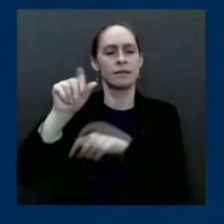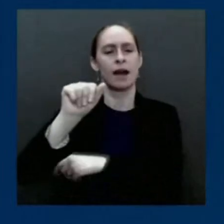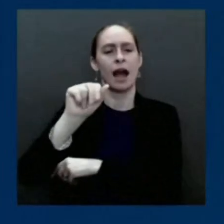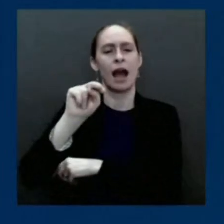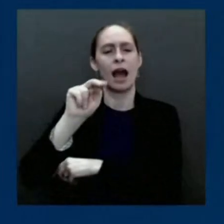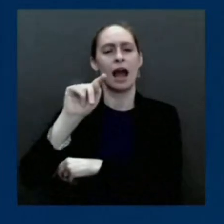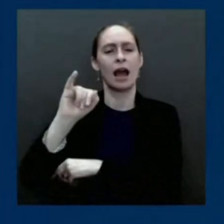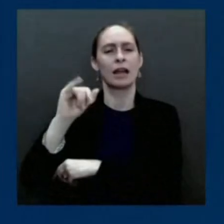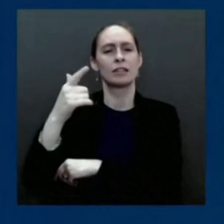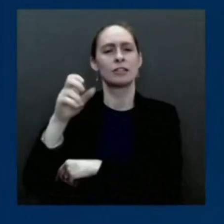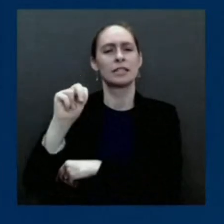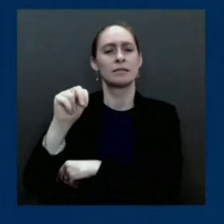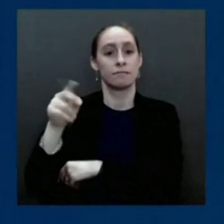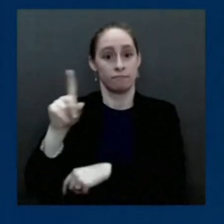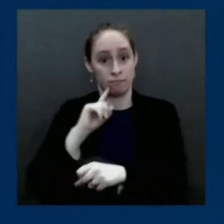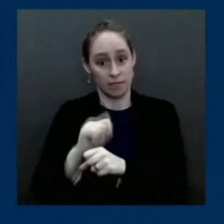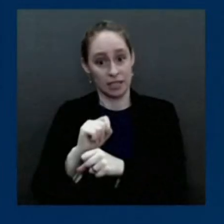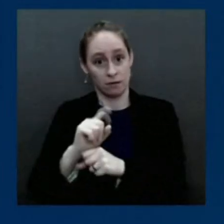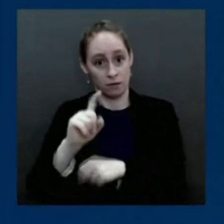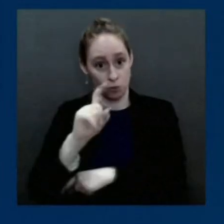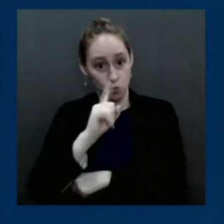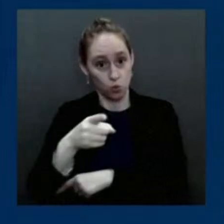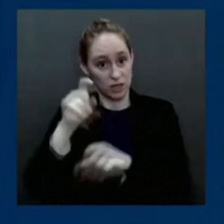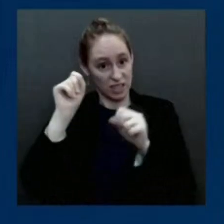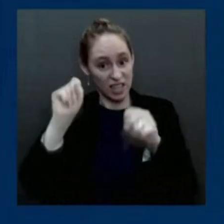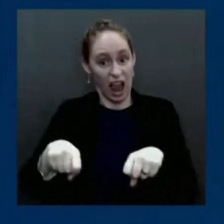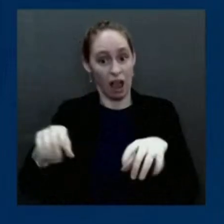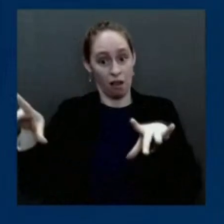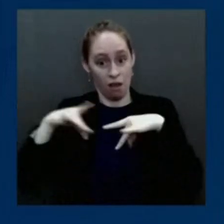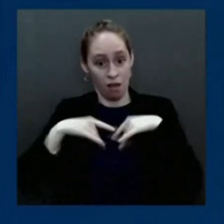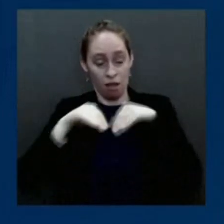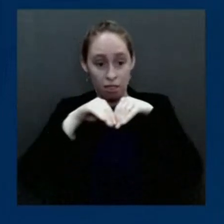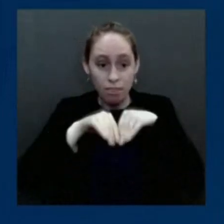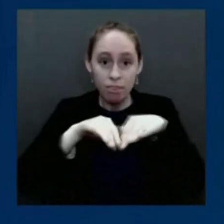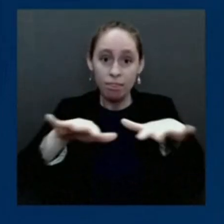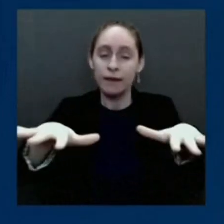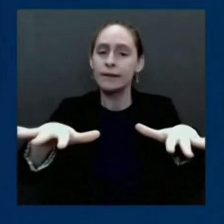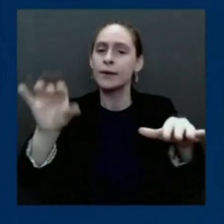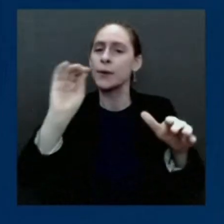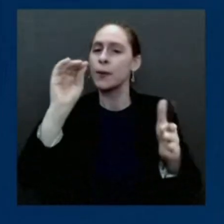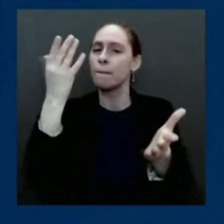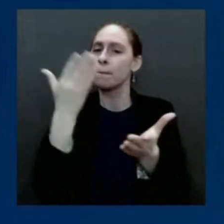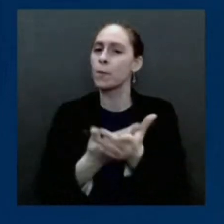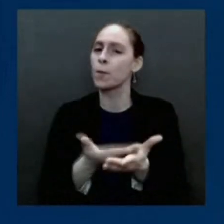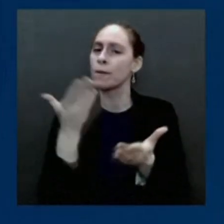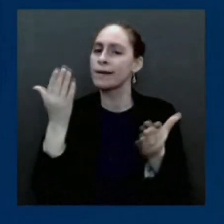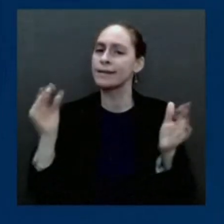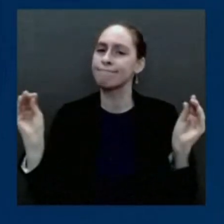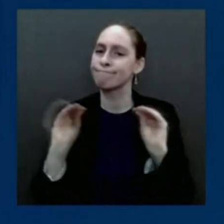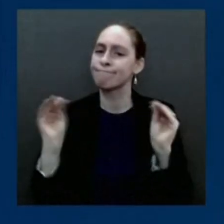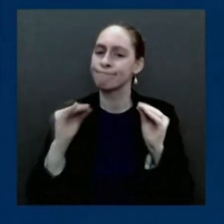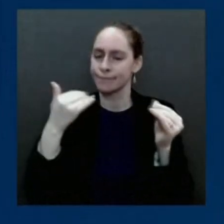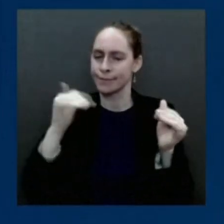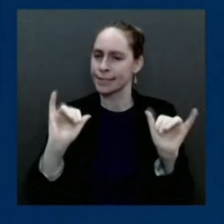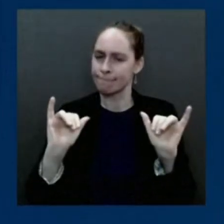ON THE OTHER HAND WE KNOW THAT AFTER FIVE DAYS PEOPLE ARE MUCH LESS LIKELTOTRANSMIT THE